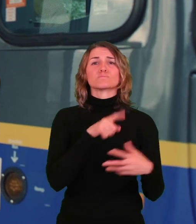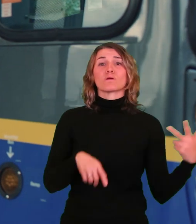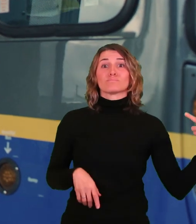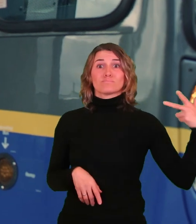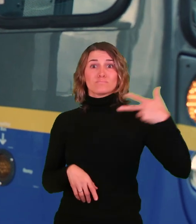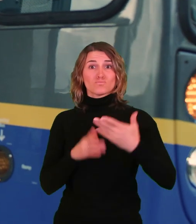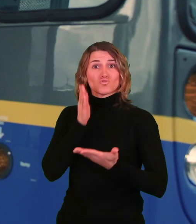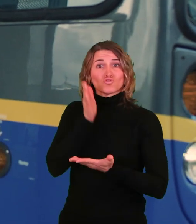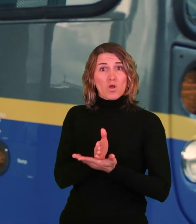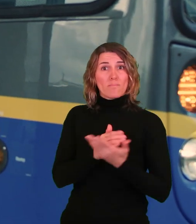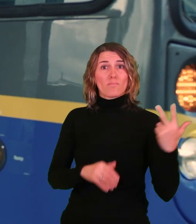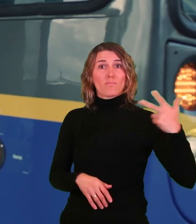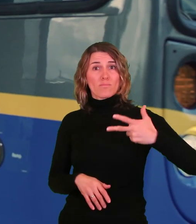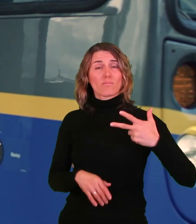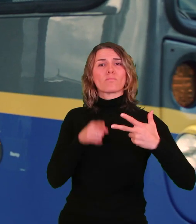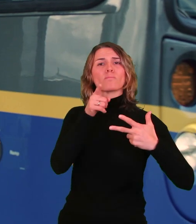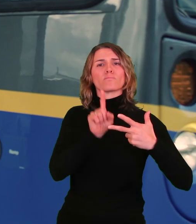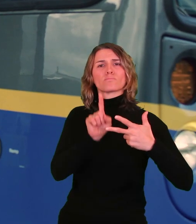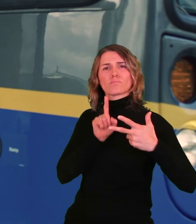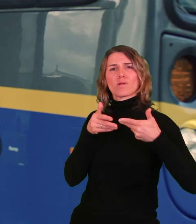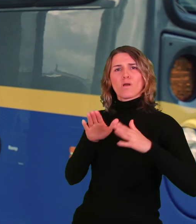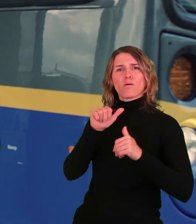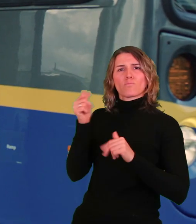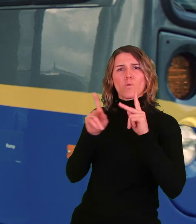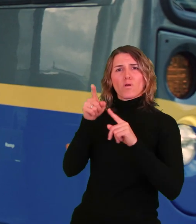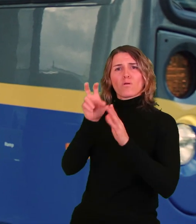Once the bus when fully stopped allow passengers to exit before boarding the bus.